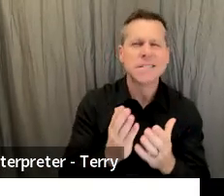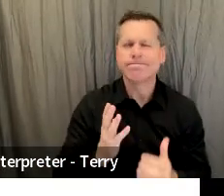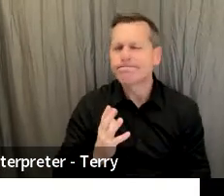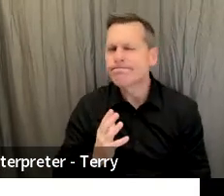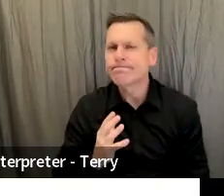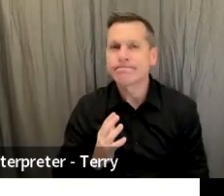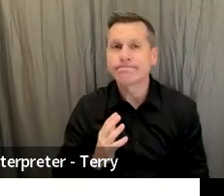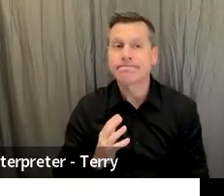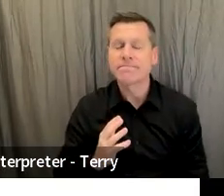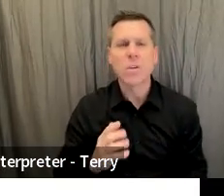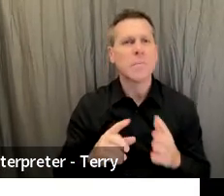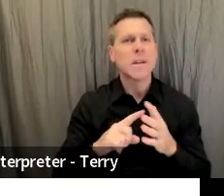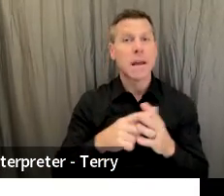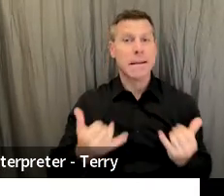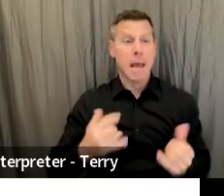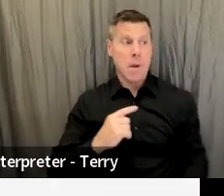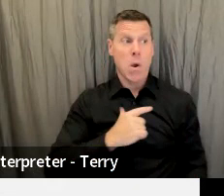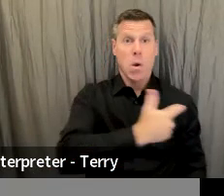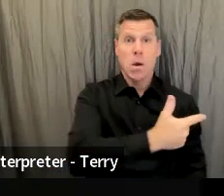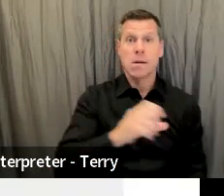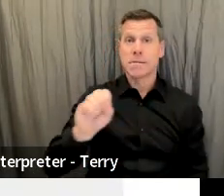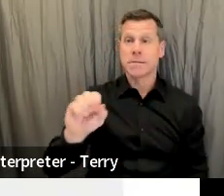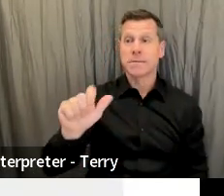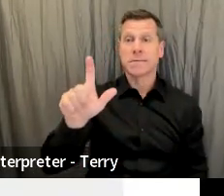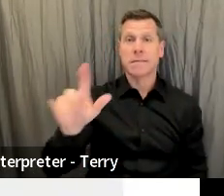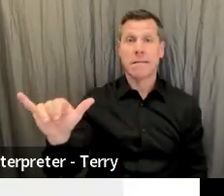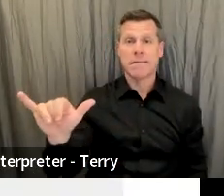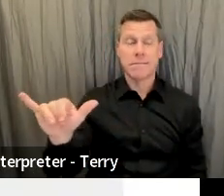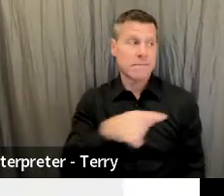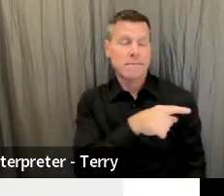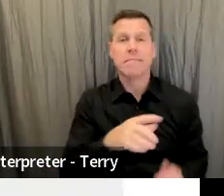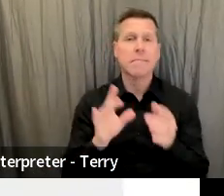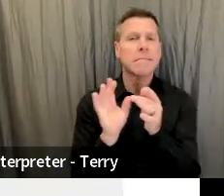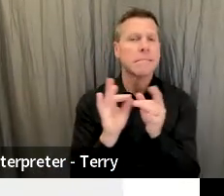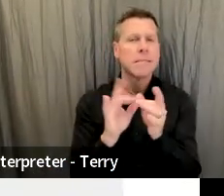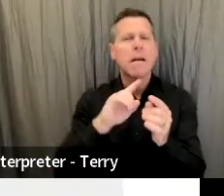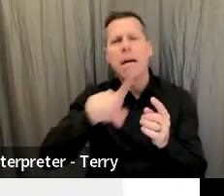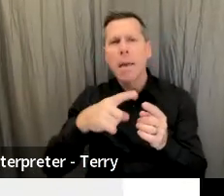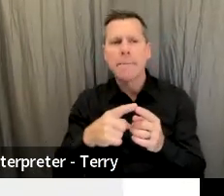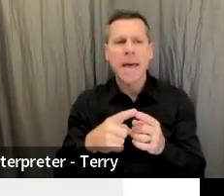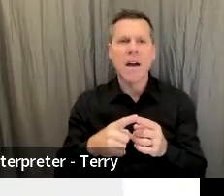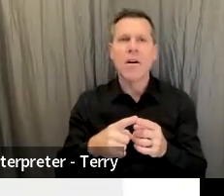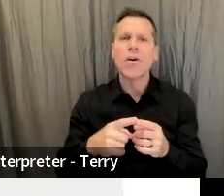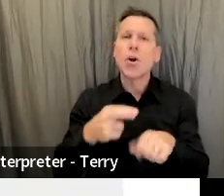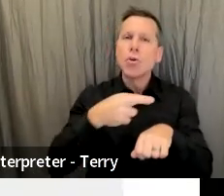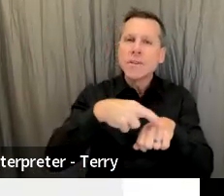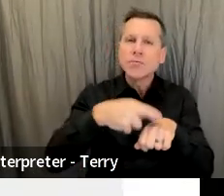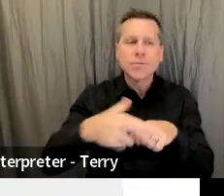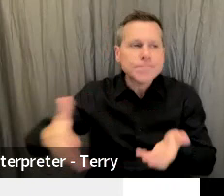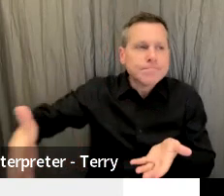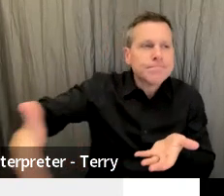so I'm going to turn it over to Sally and she is going to talk about our process for gathering resources and putting together that resource